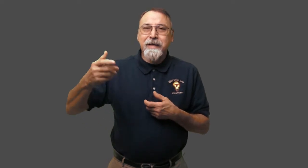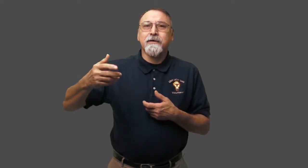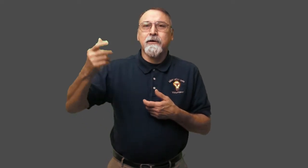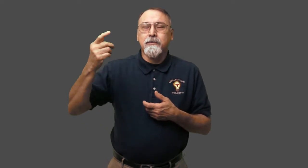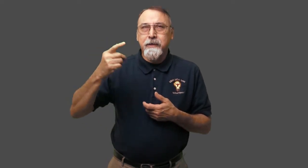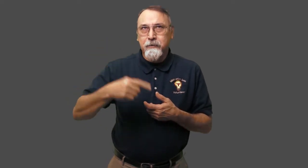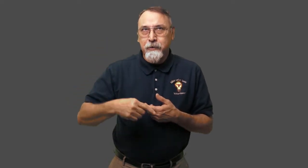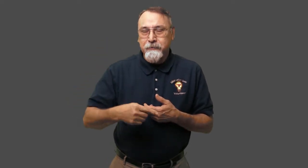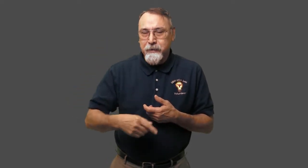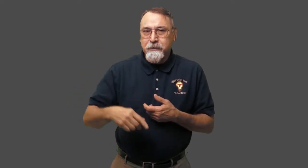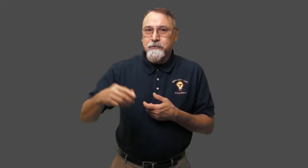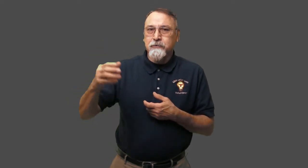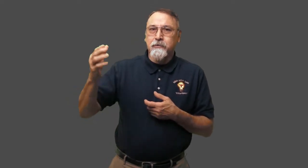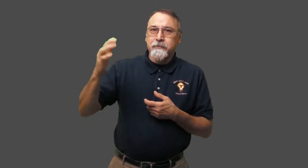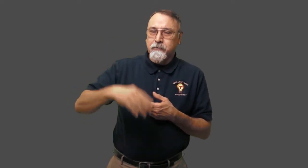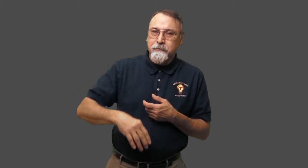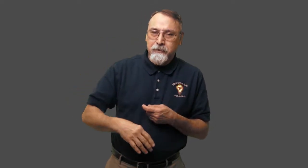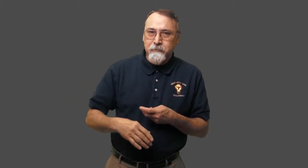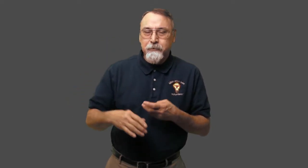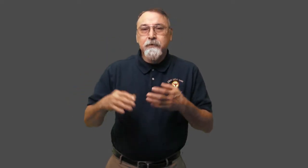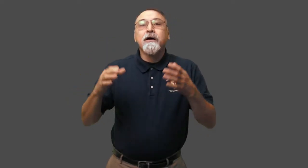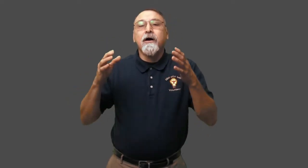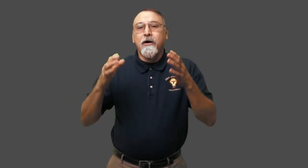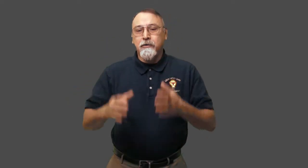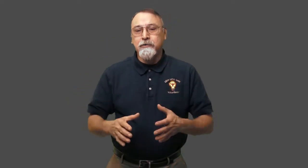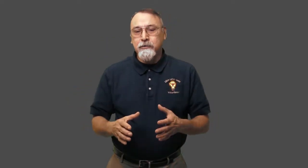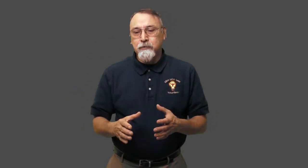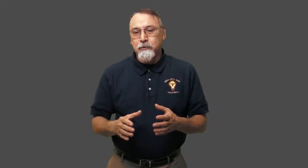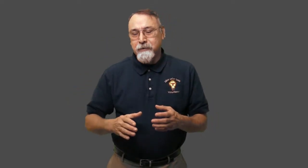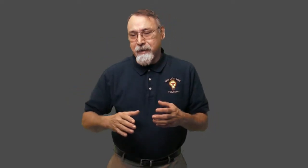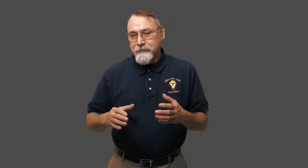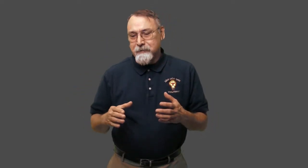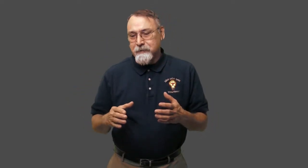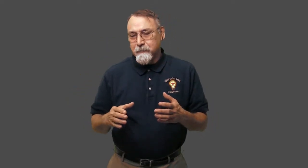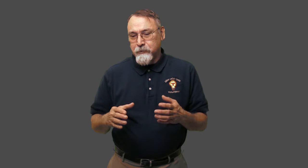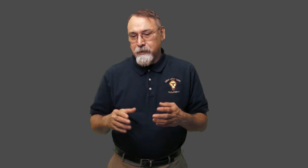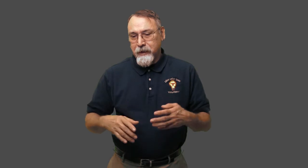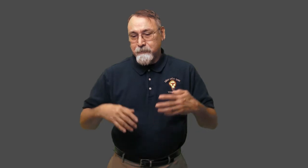cannot download Enterprise Manager or SQL Developer onto one of the ACC computer labs